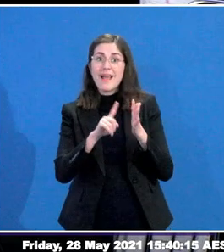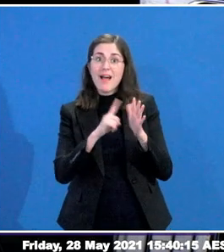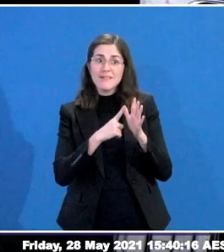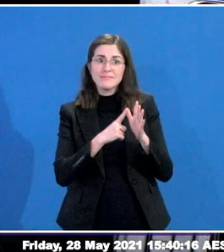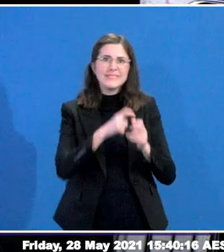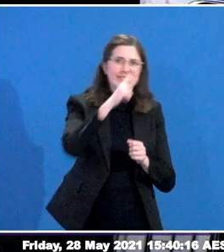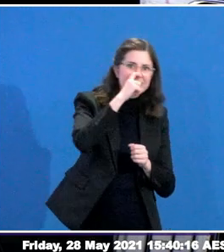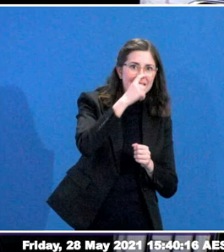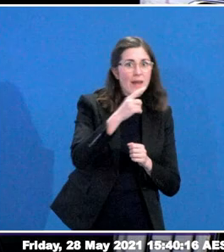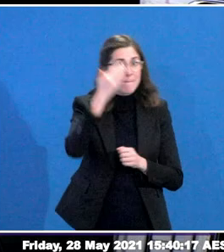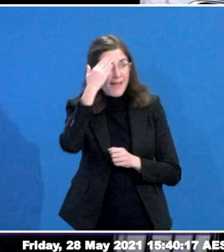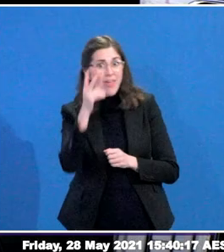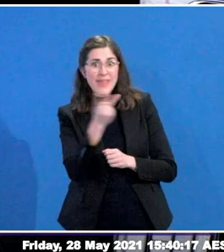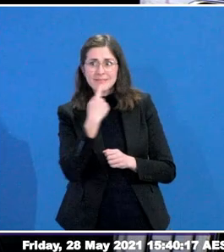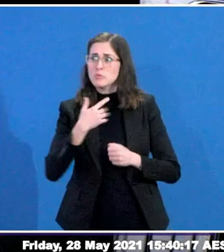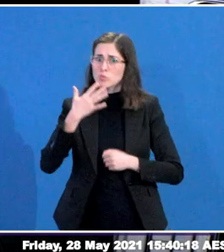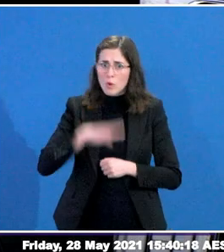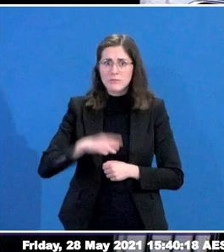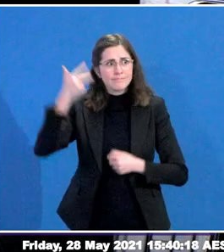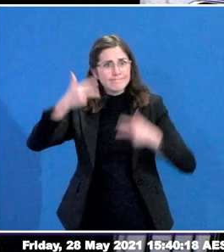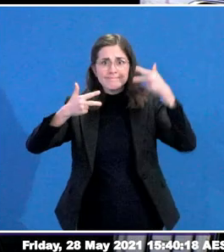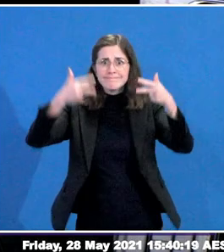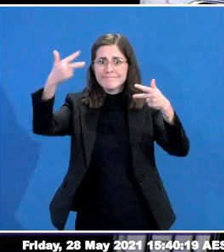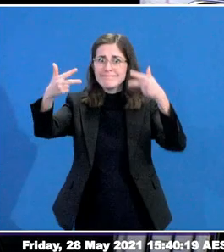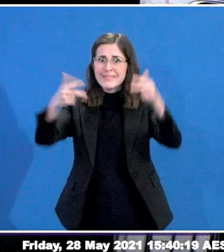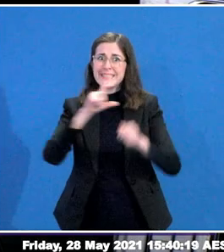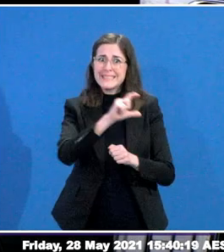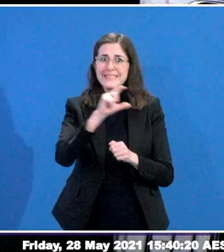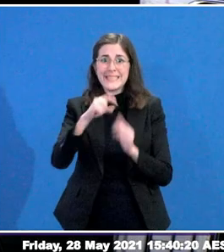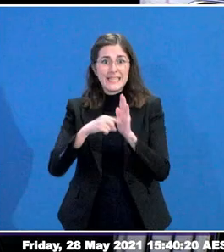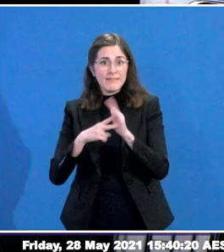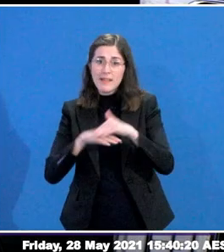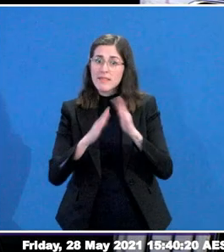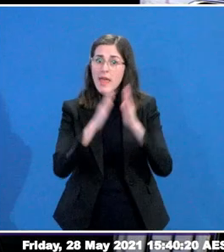No doubt this is a proposal that involves complex issues and, indeed,